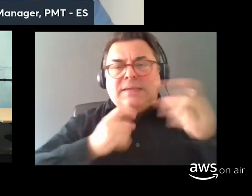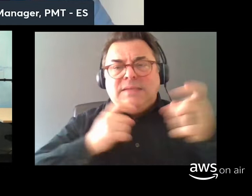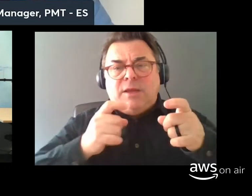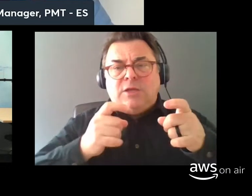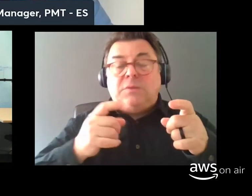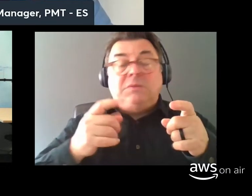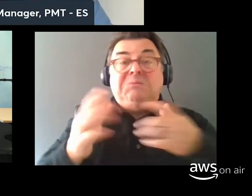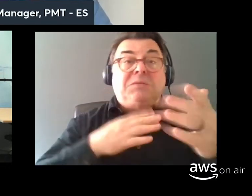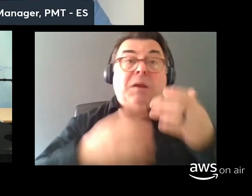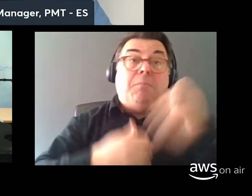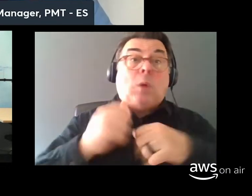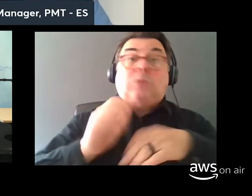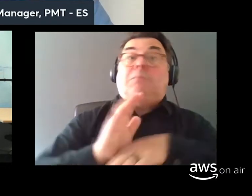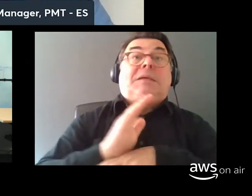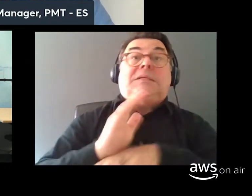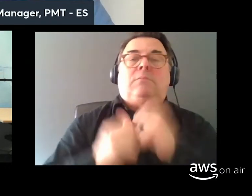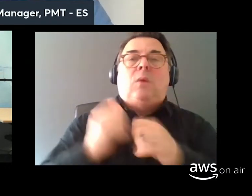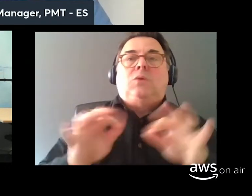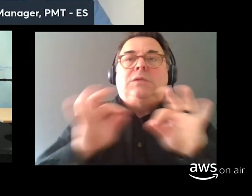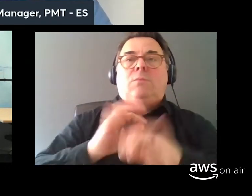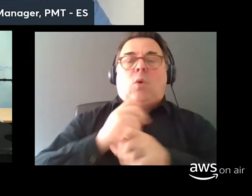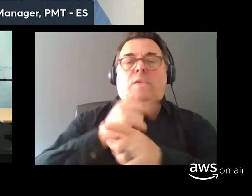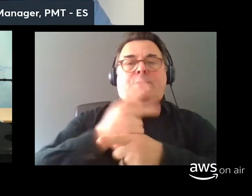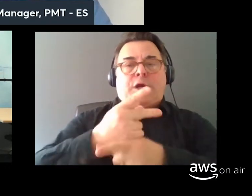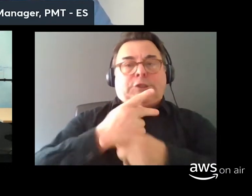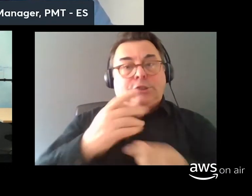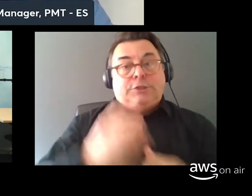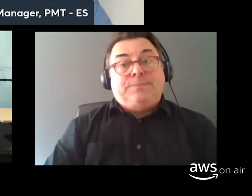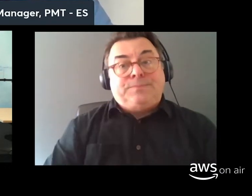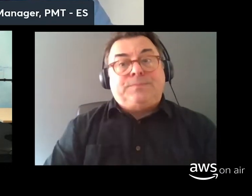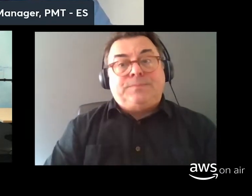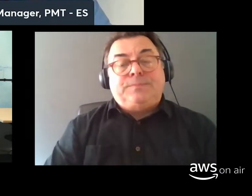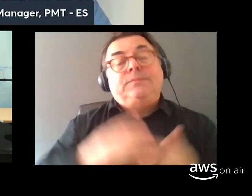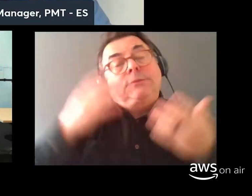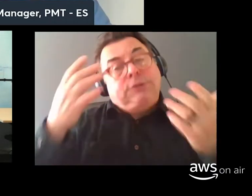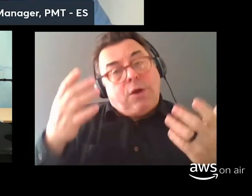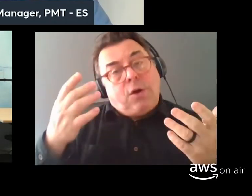most critical production workloads. So that's what gave us the motivation.